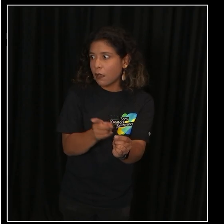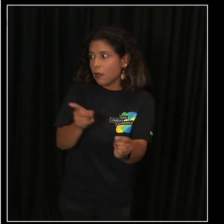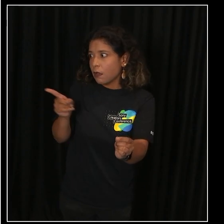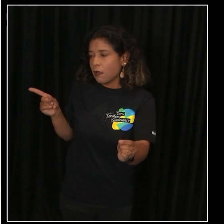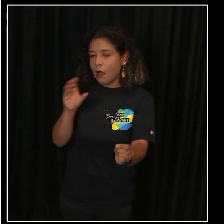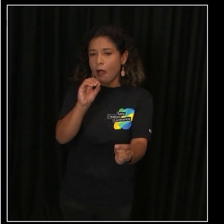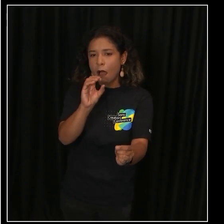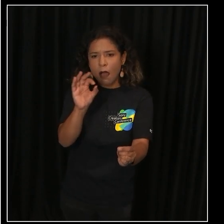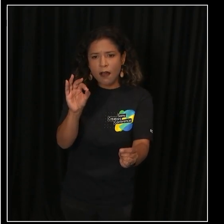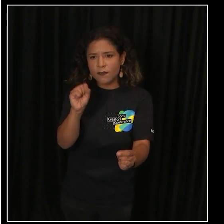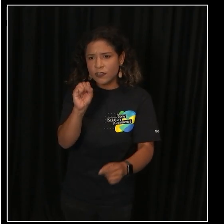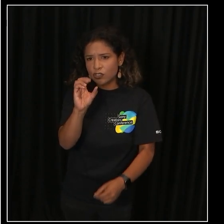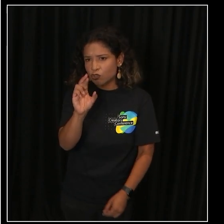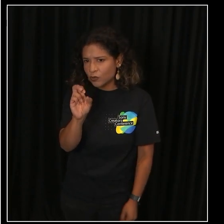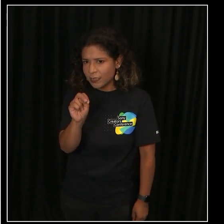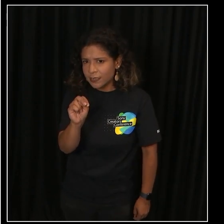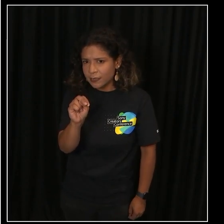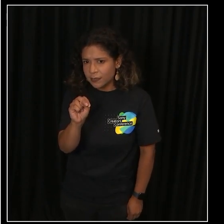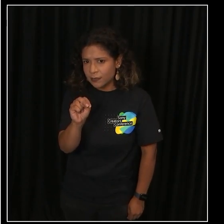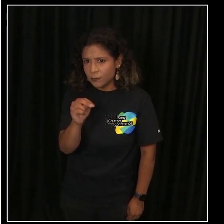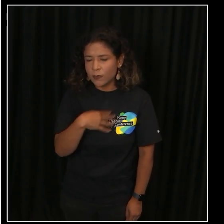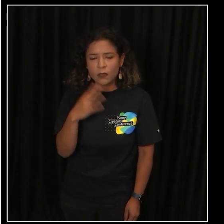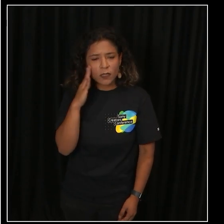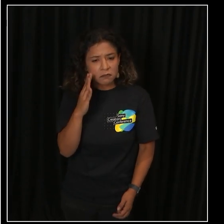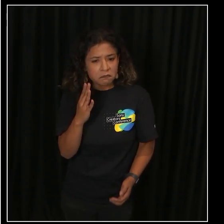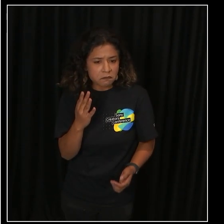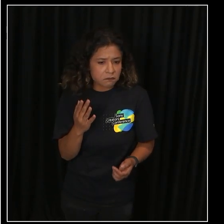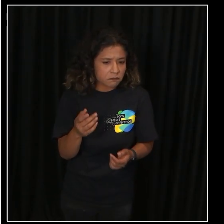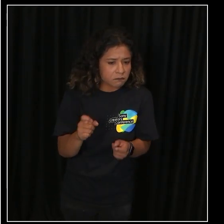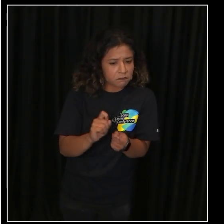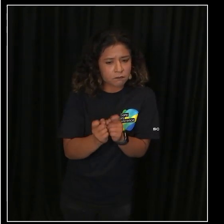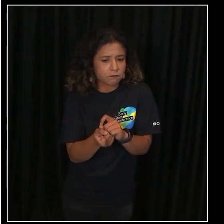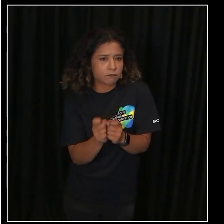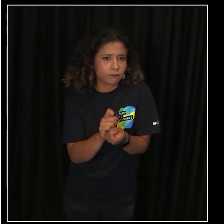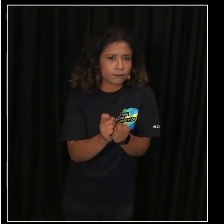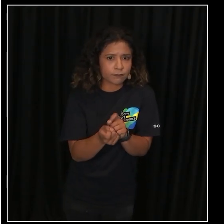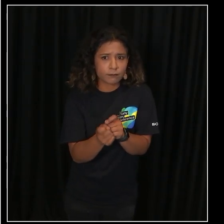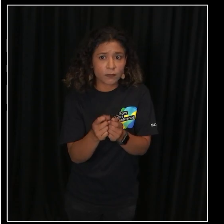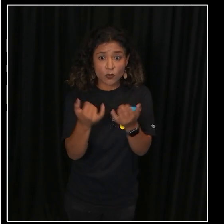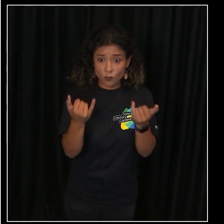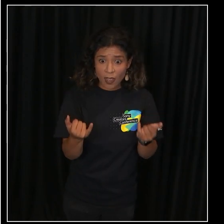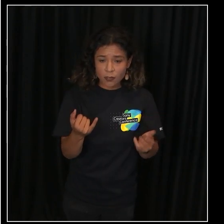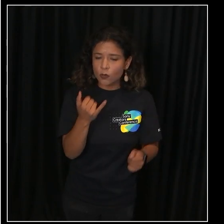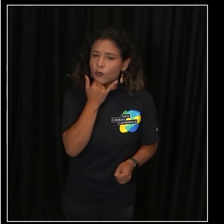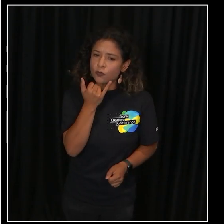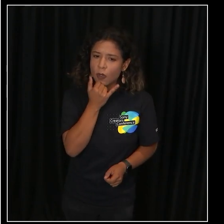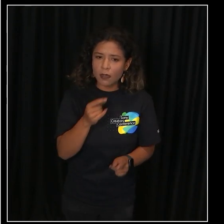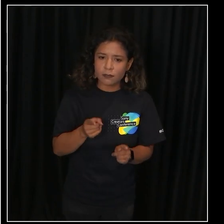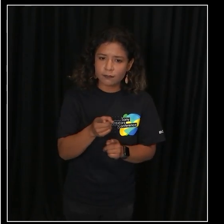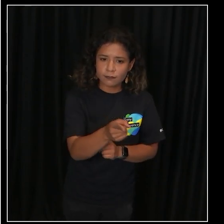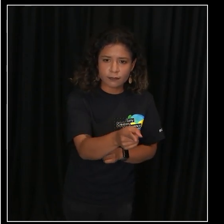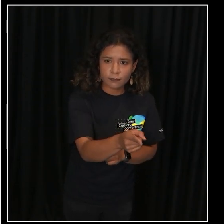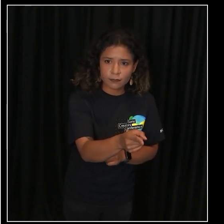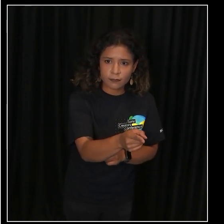And we're going to, you know, interpolate towards it, but it's obviously going in the wrong direction. In this case, W was negative.